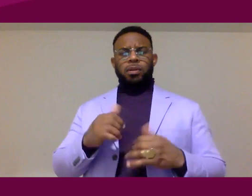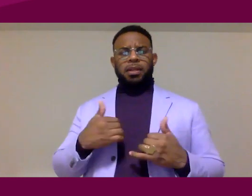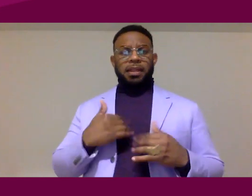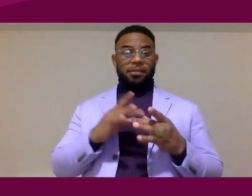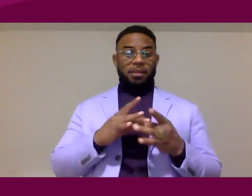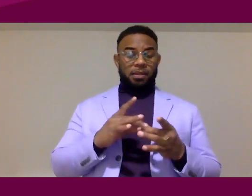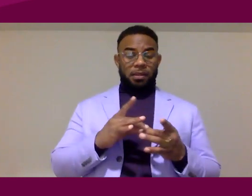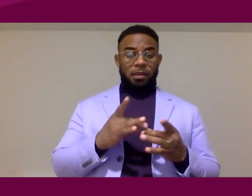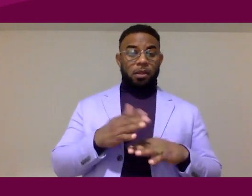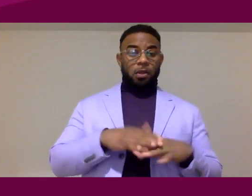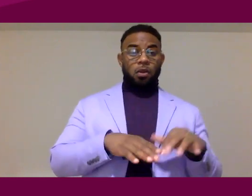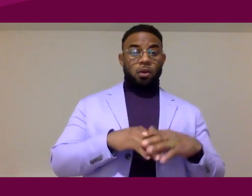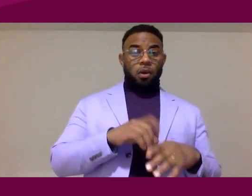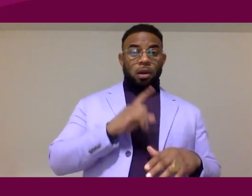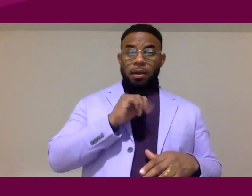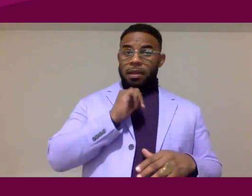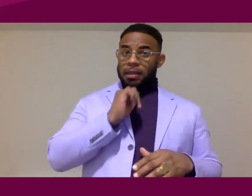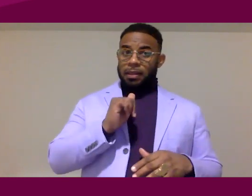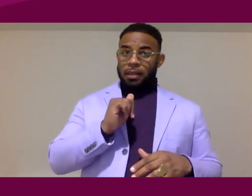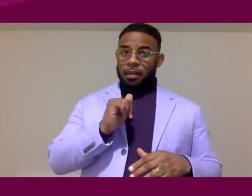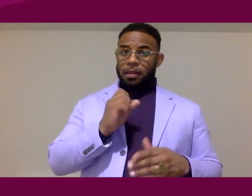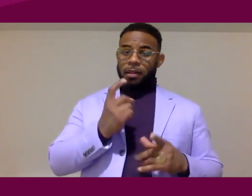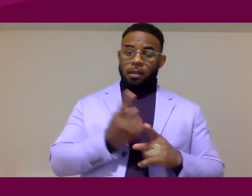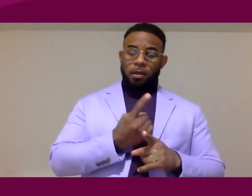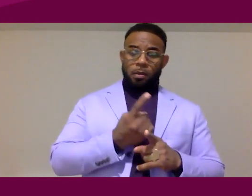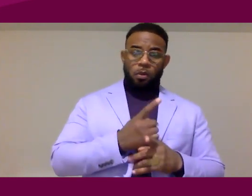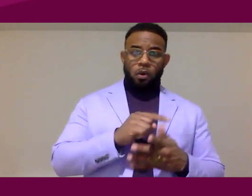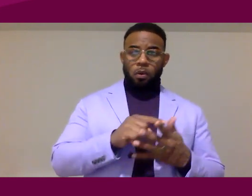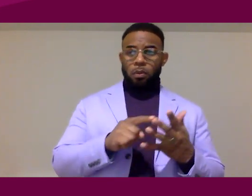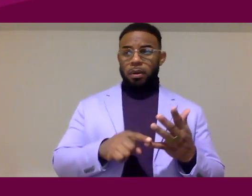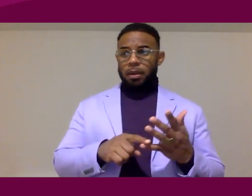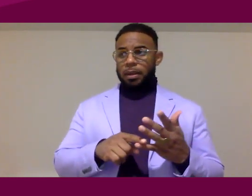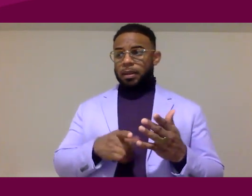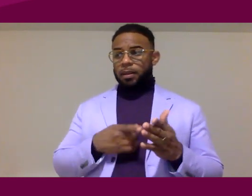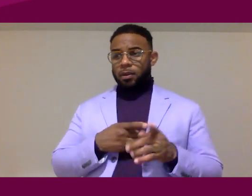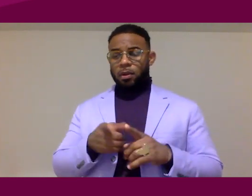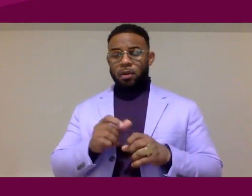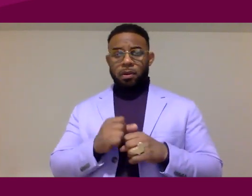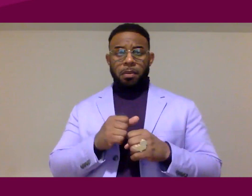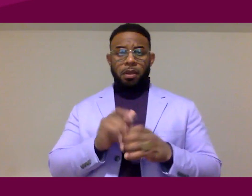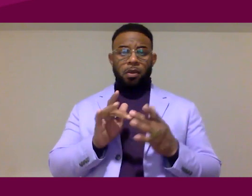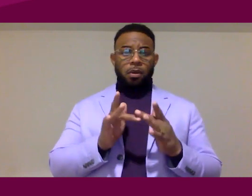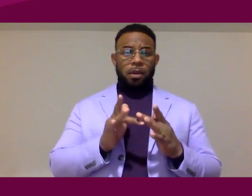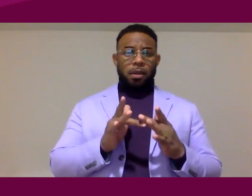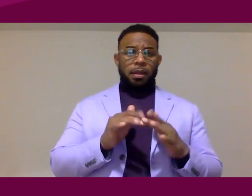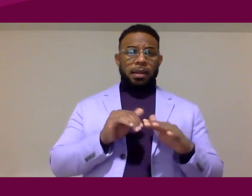said the overlays are not an appropriate means to make your website accessible.